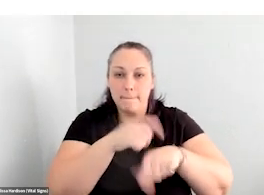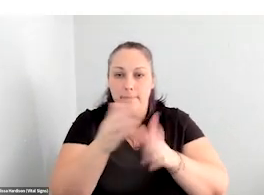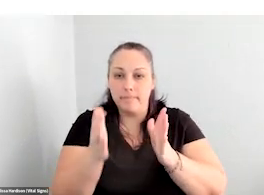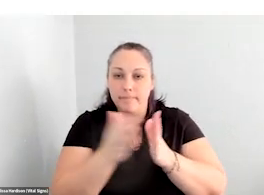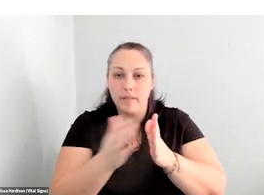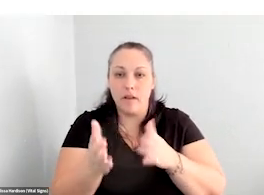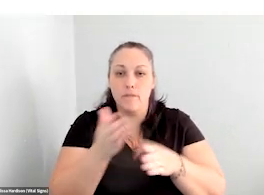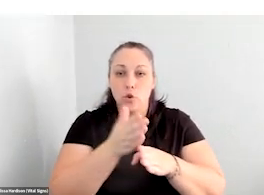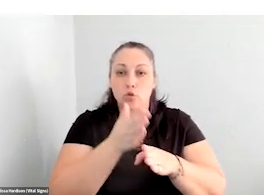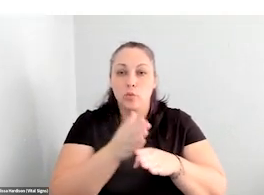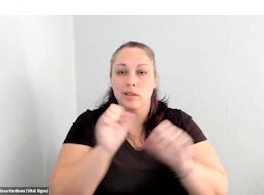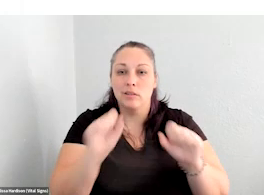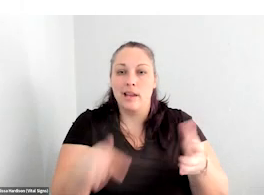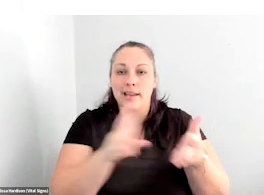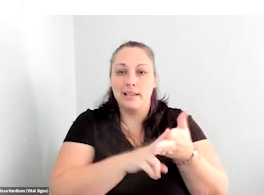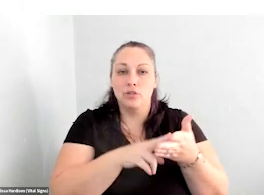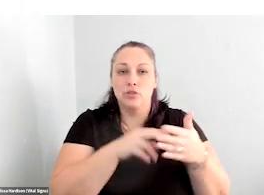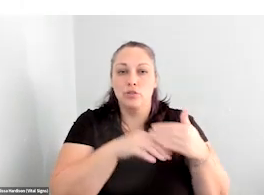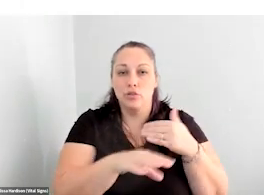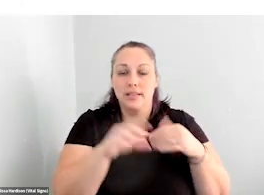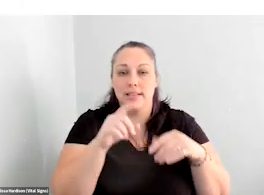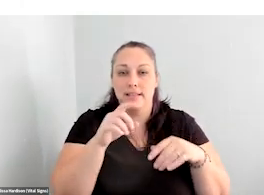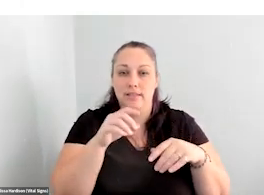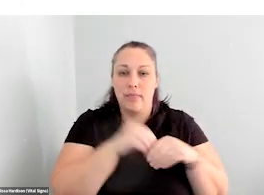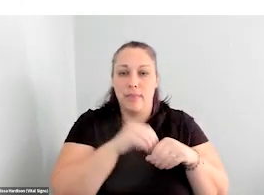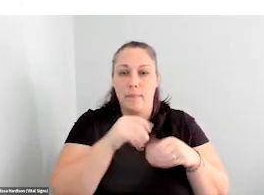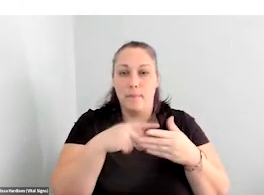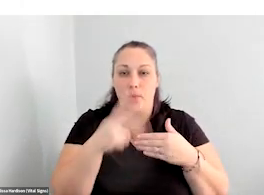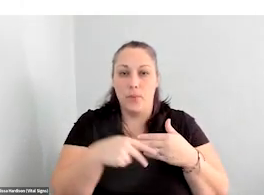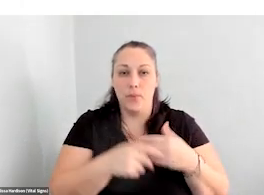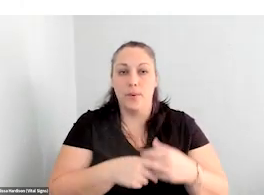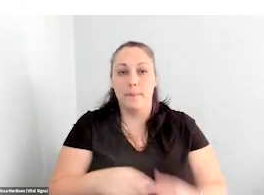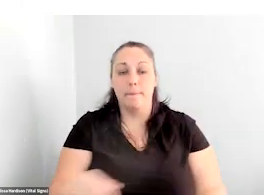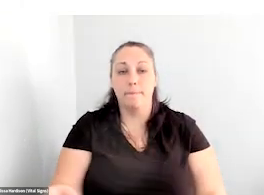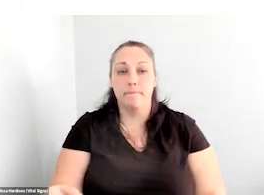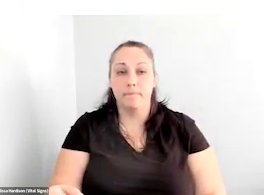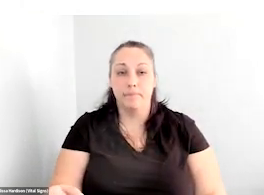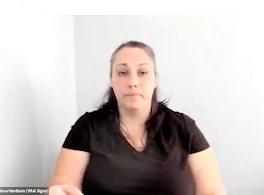Improving Undergraduate STEM Education: the Hispanic-Serving Institution program,